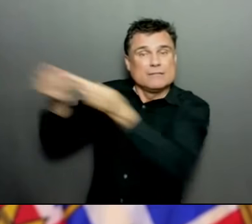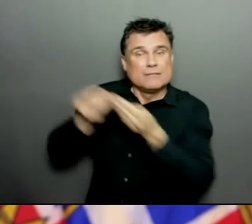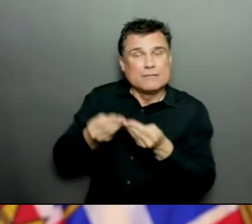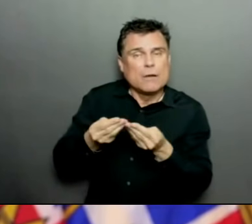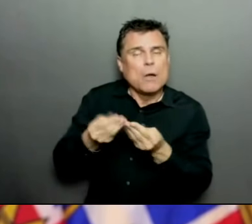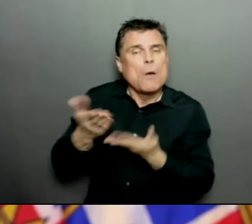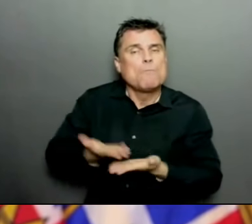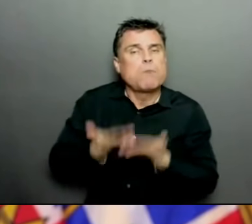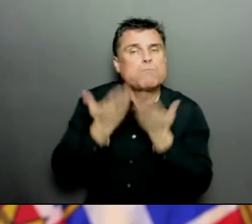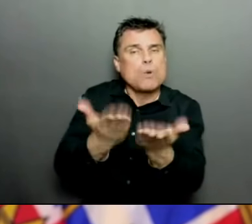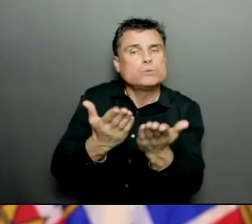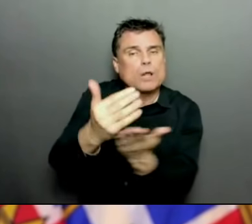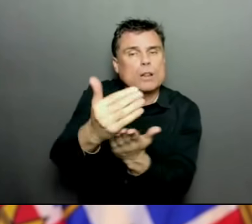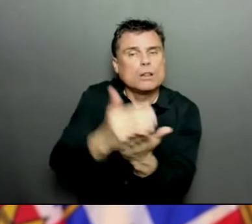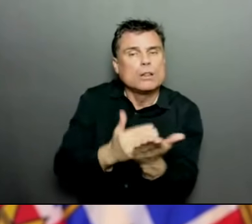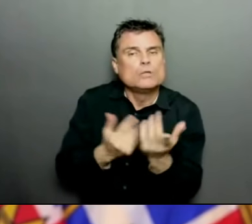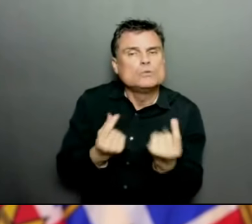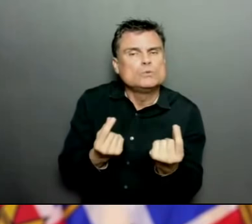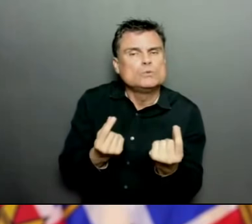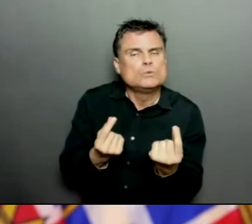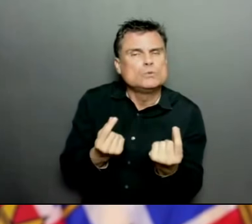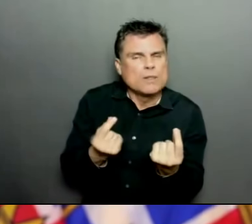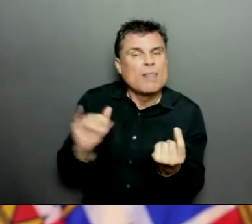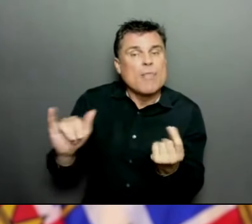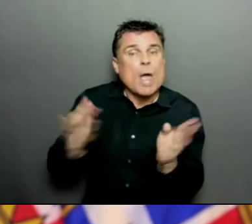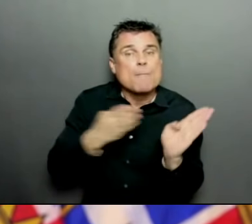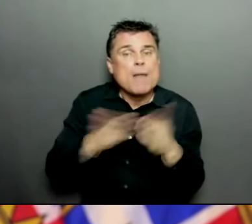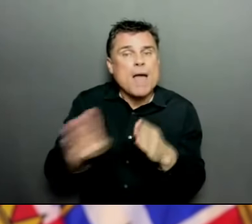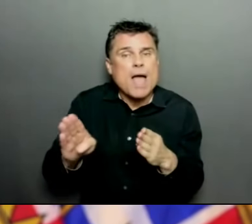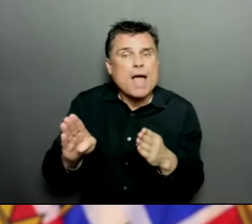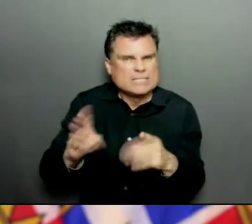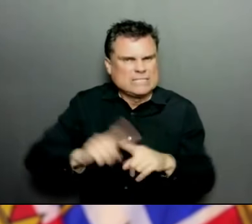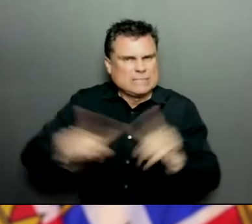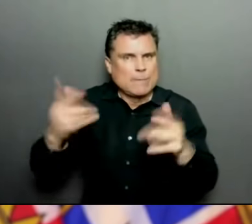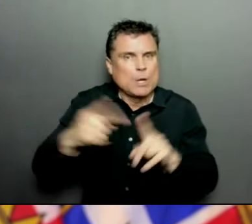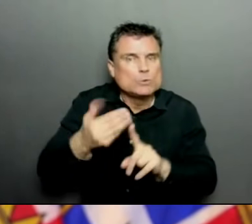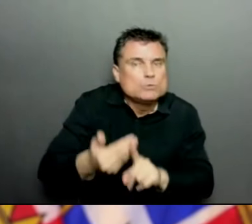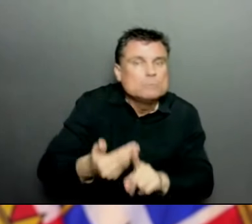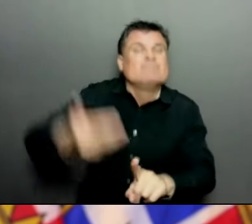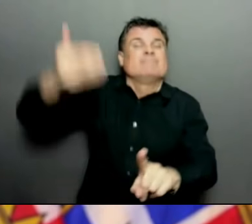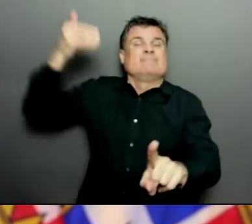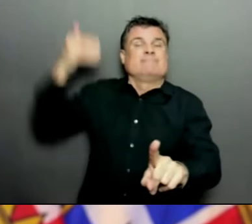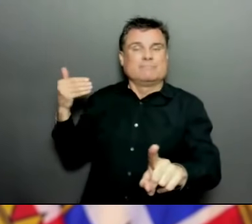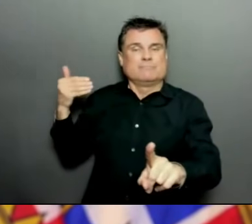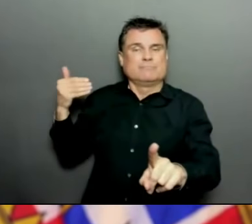it was different from the bubble, what do you need to see to satisfy the government that this